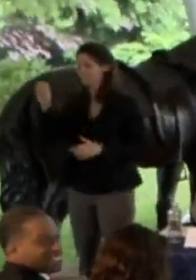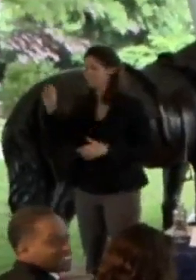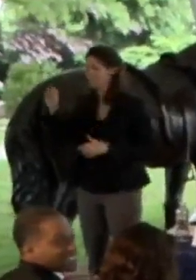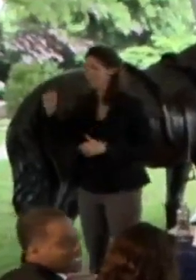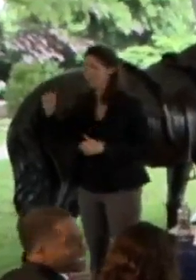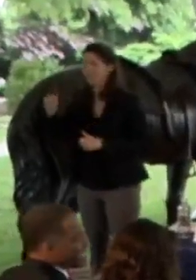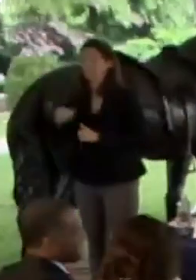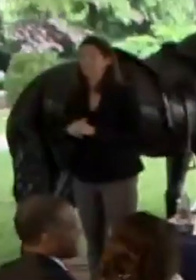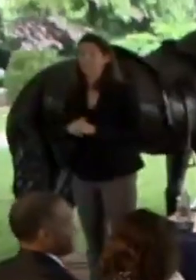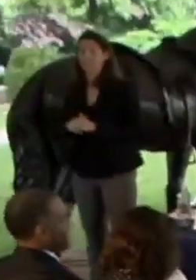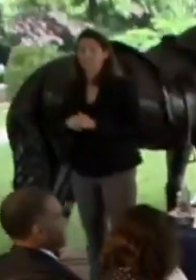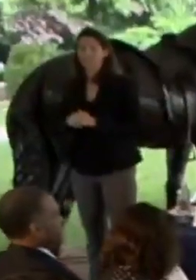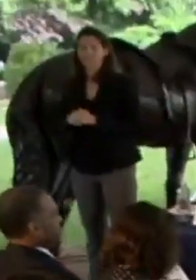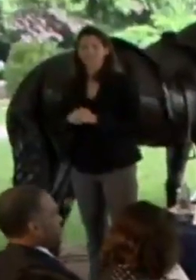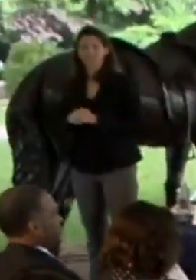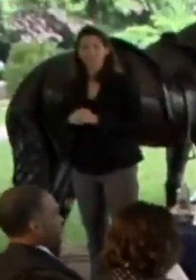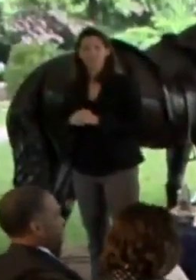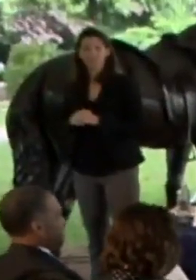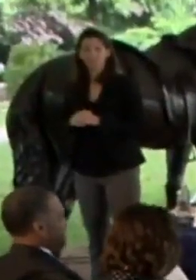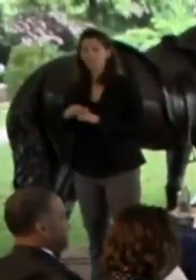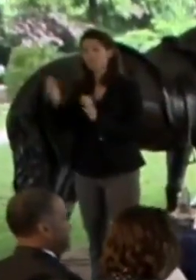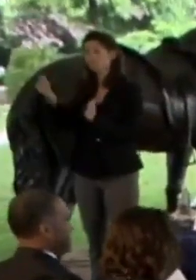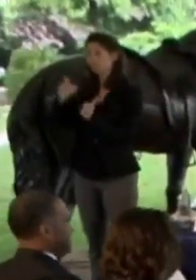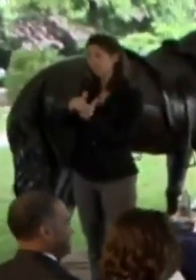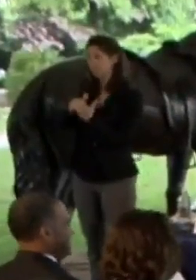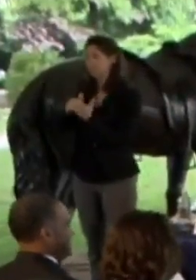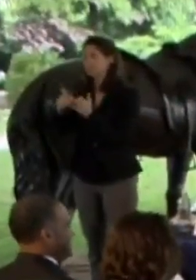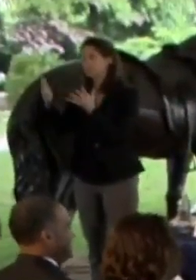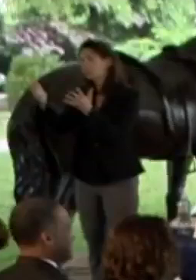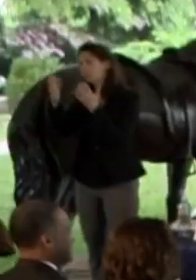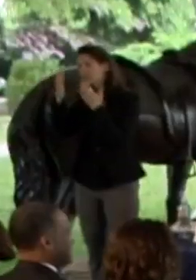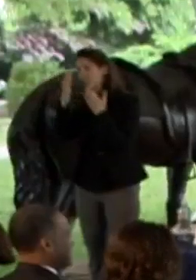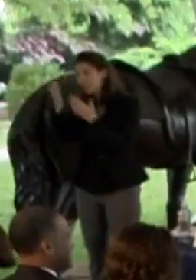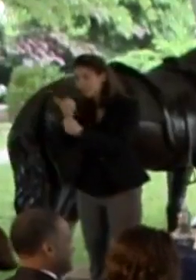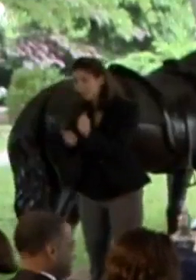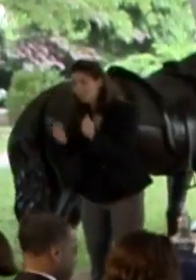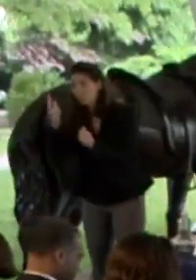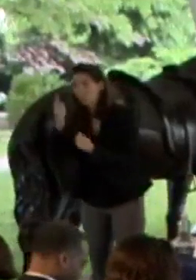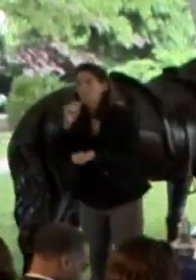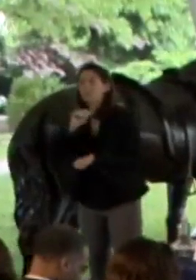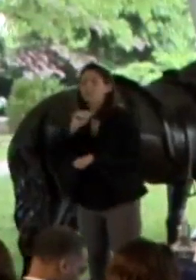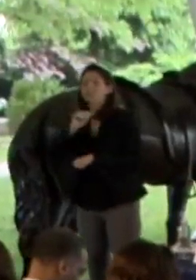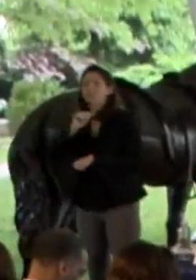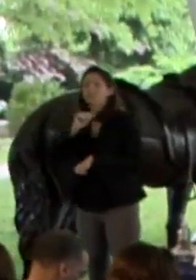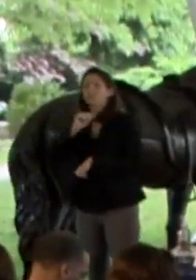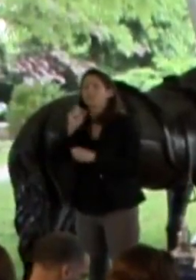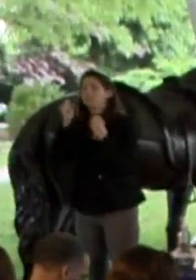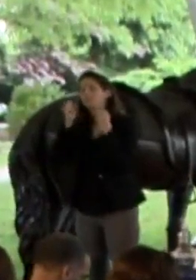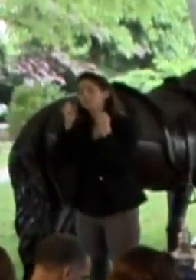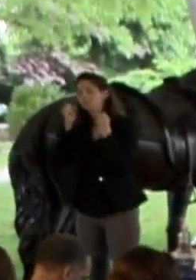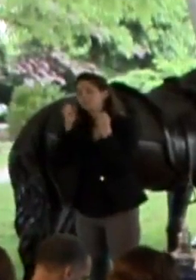AND ALSO RHEMA, WHERE IS SHE? GIVE HER A BIG ROUND OF